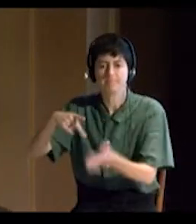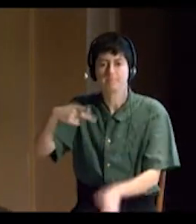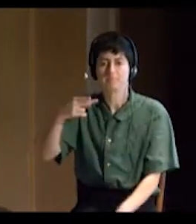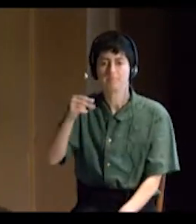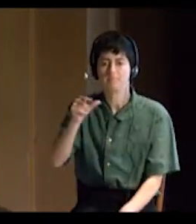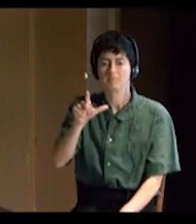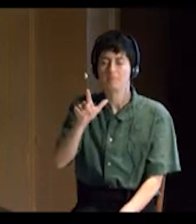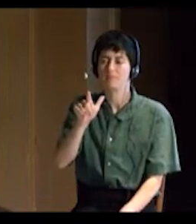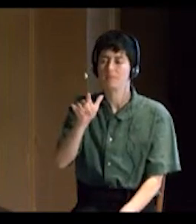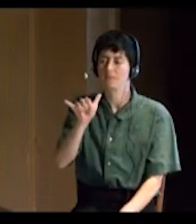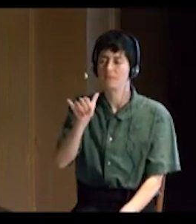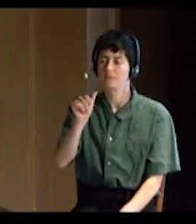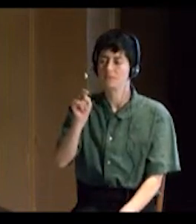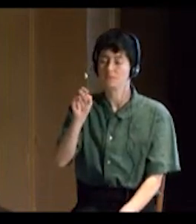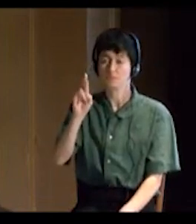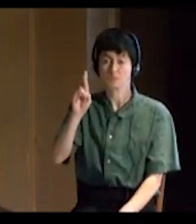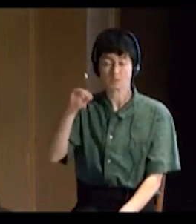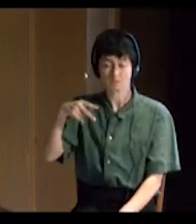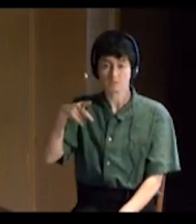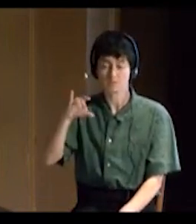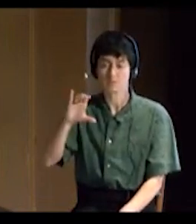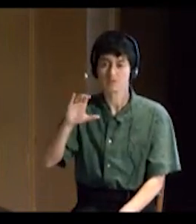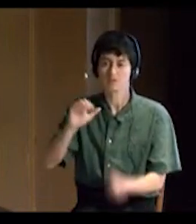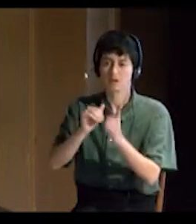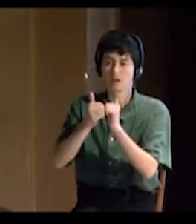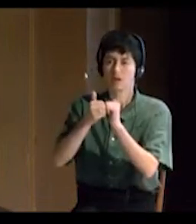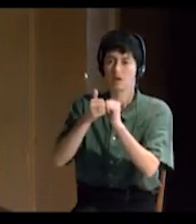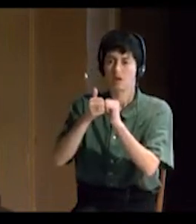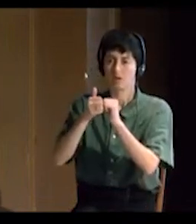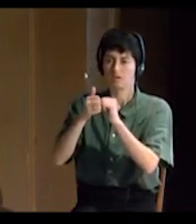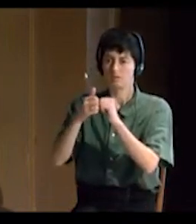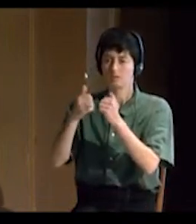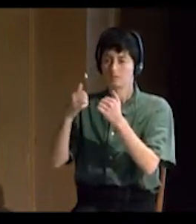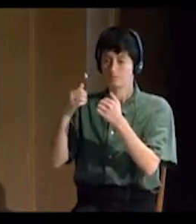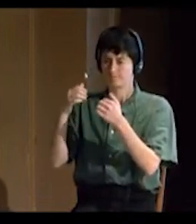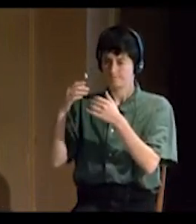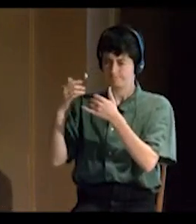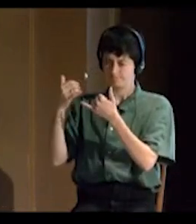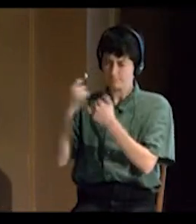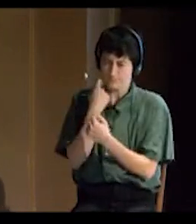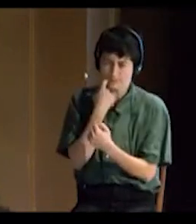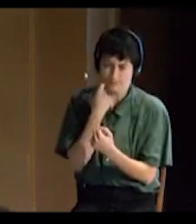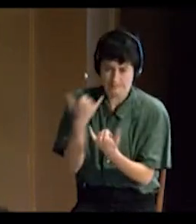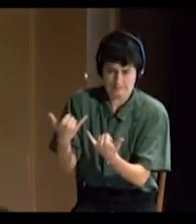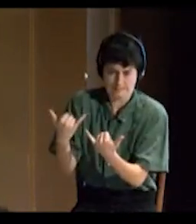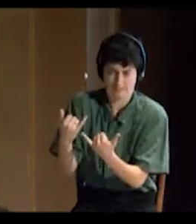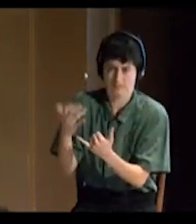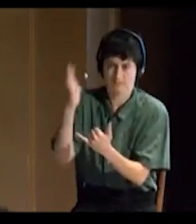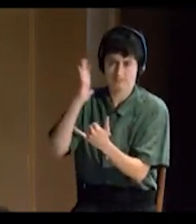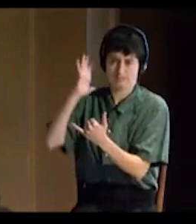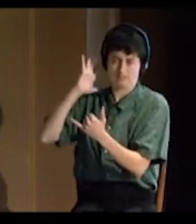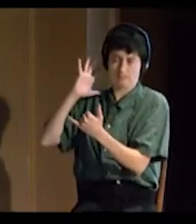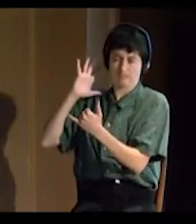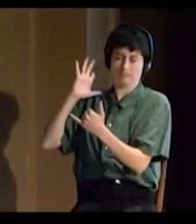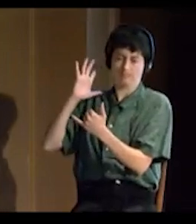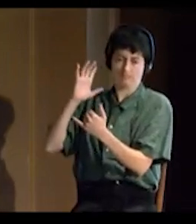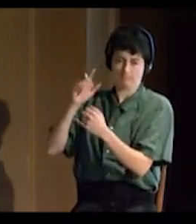In fall 2024, Richie will start as a research scientist holding a position at the University of Michigan.